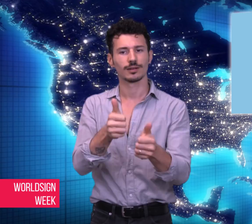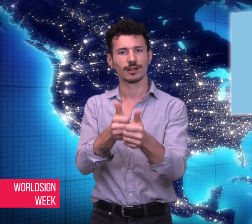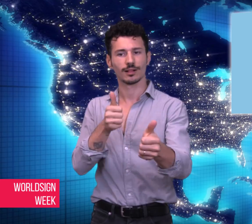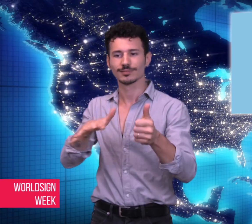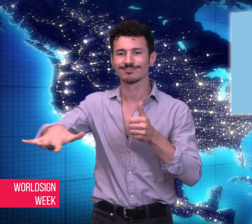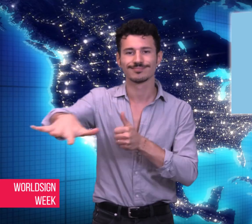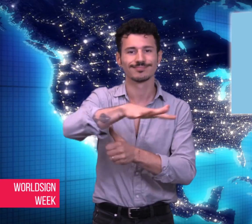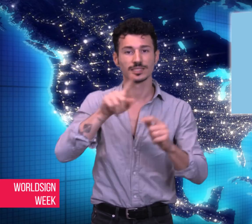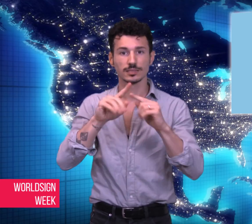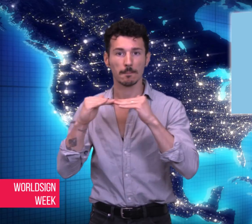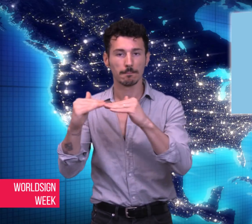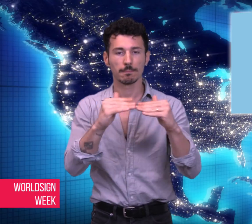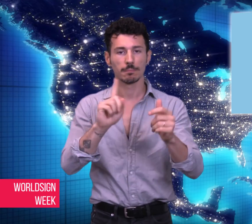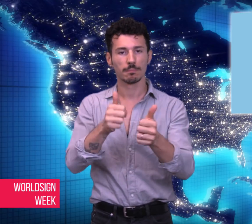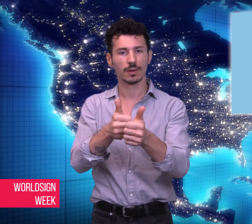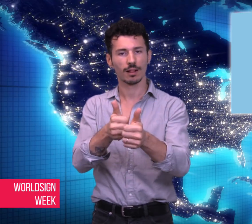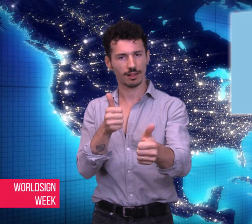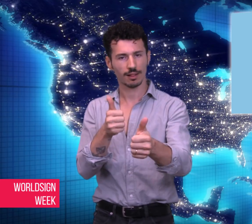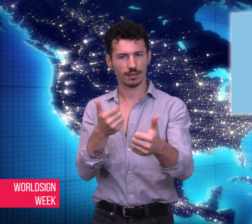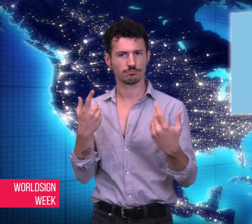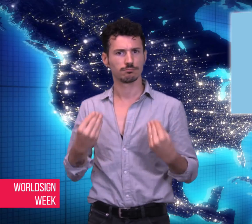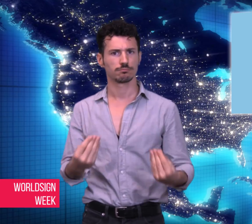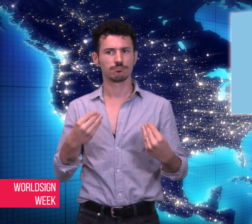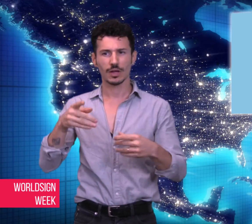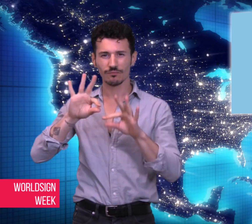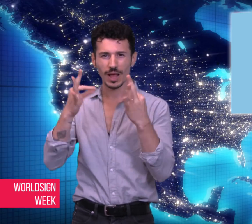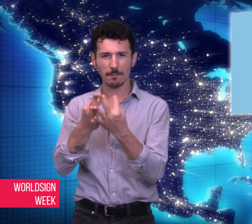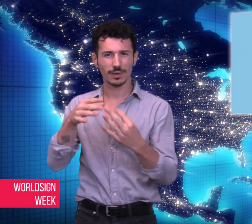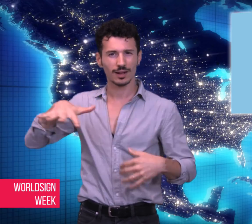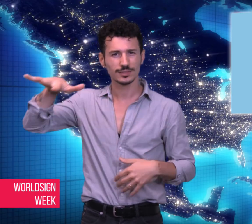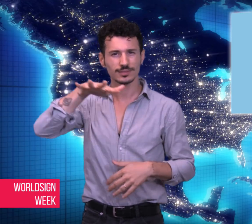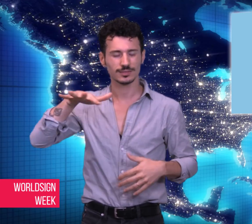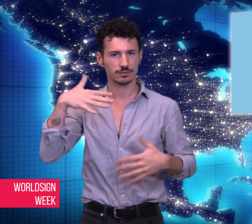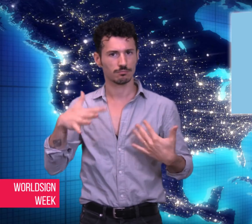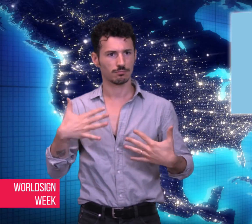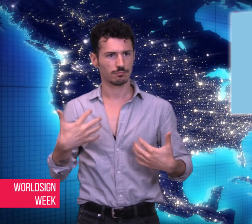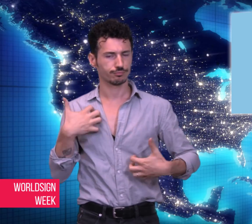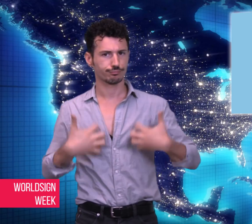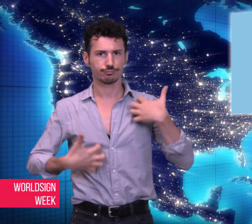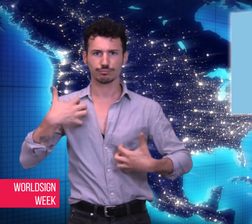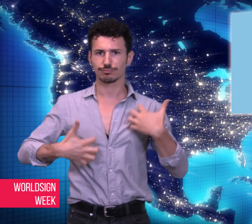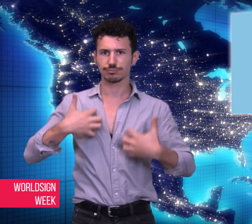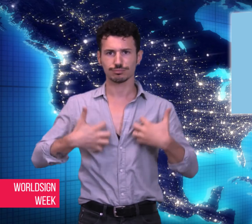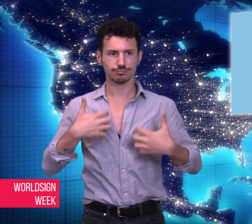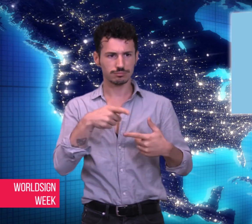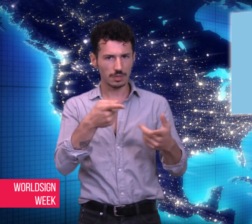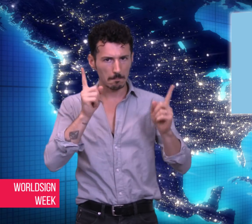specialized training. There are at